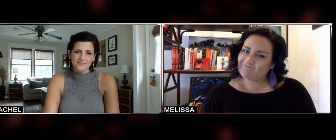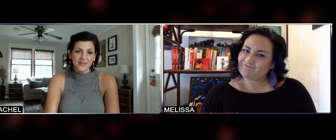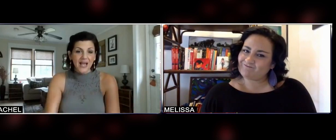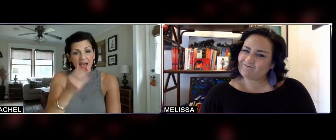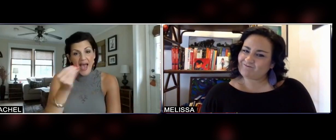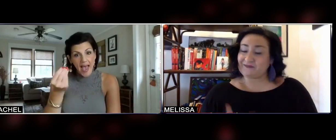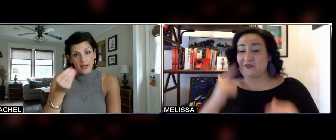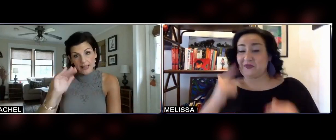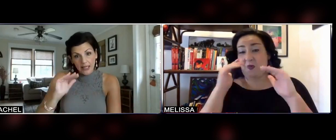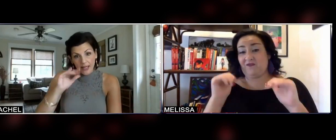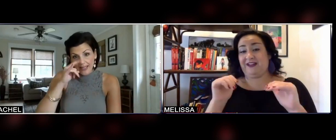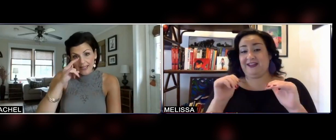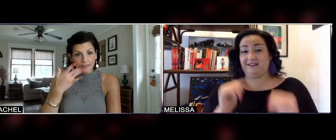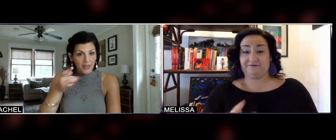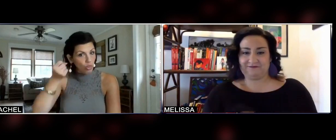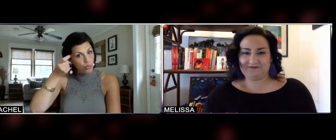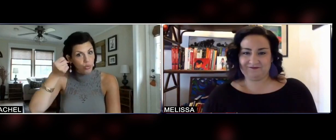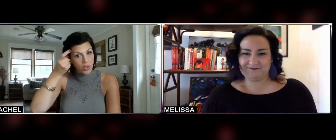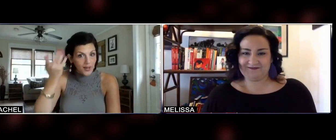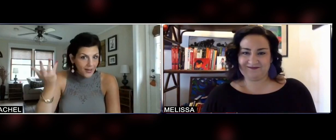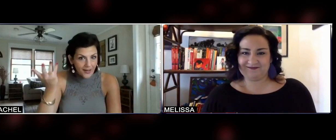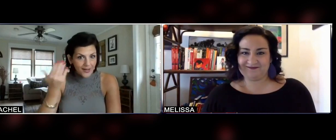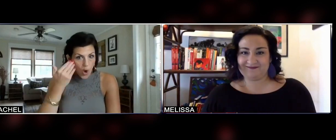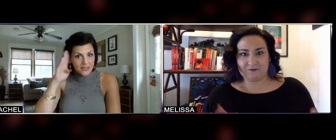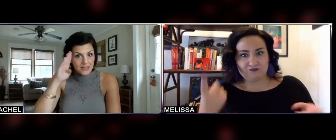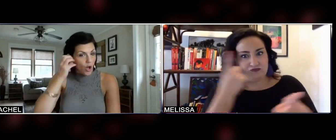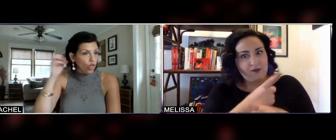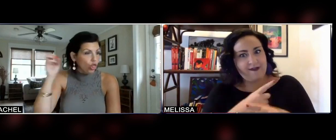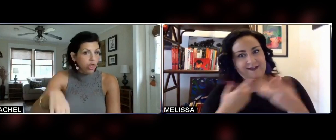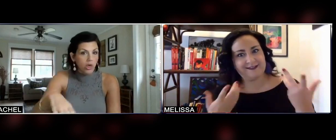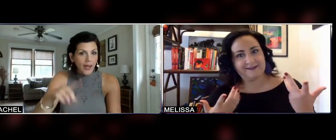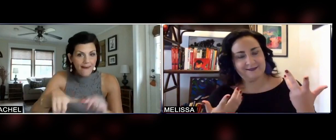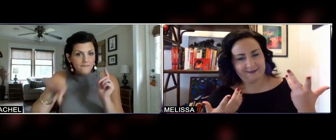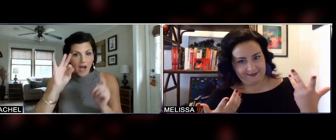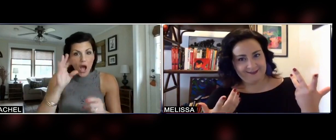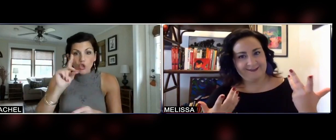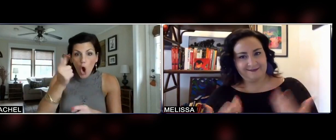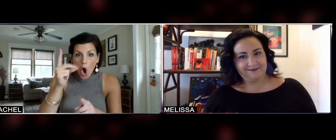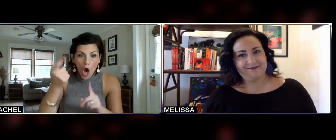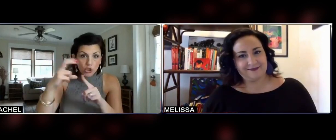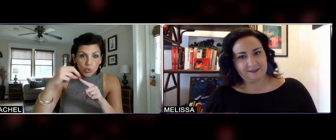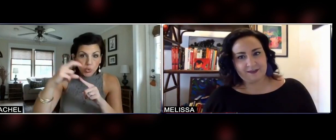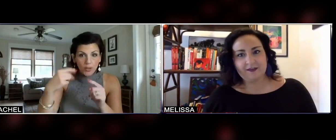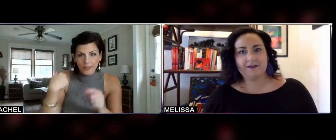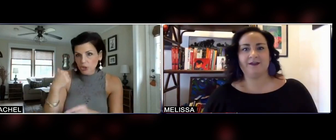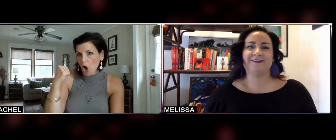And I have a little kid throwing his ear mold. They would get lost or the dog would chew on them.